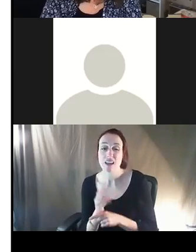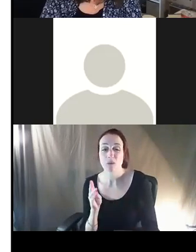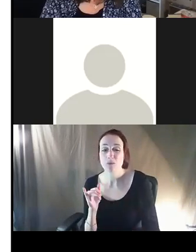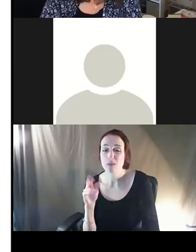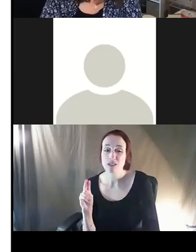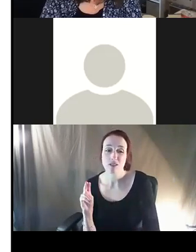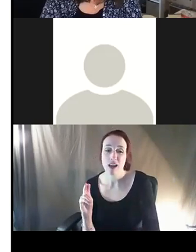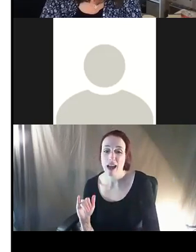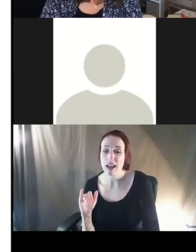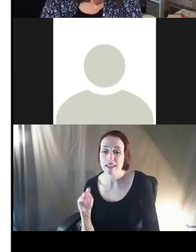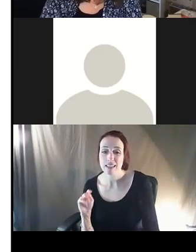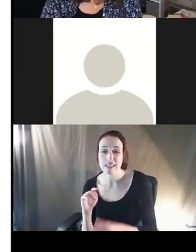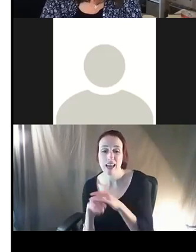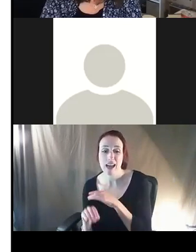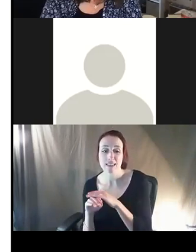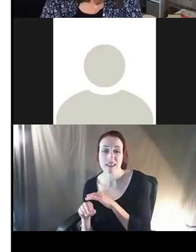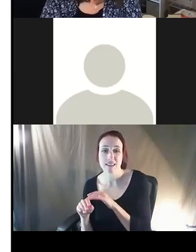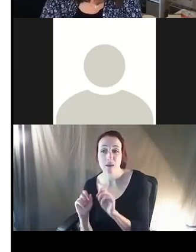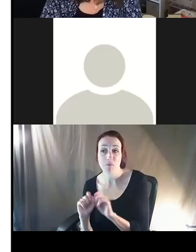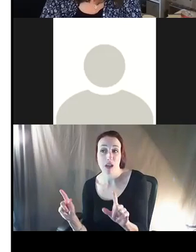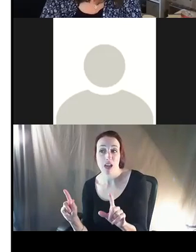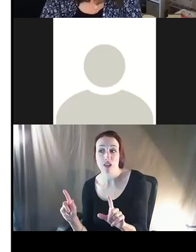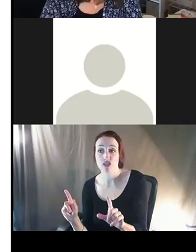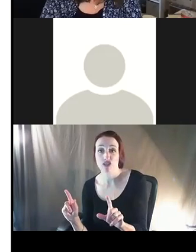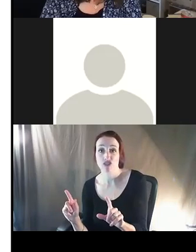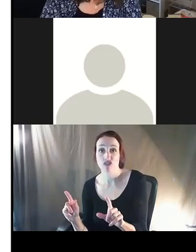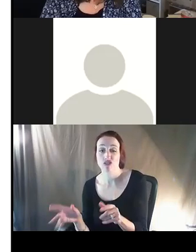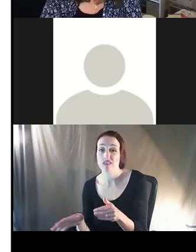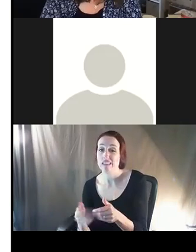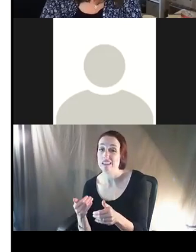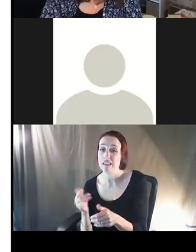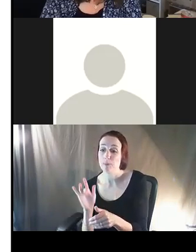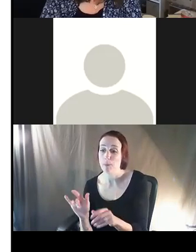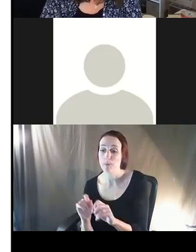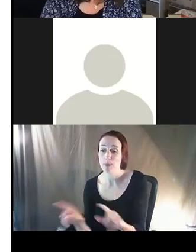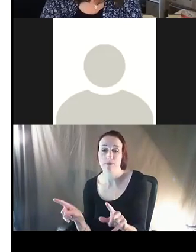access page readily available on my -- in my bookmarks.